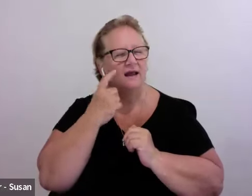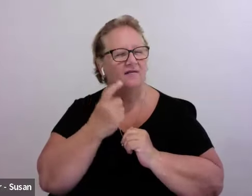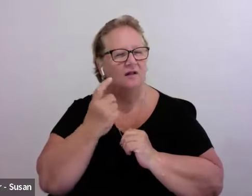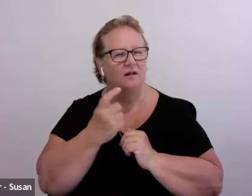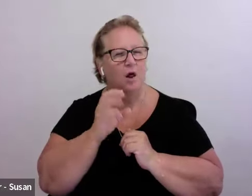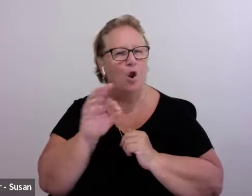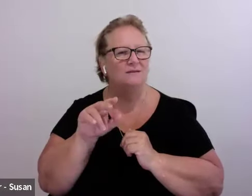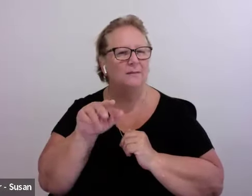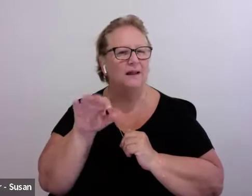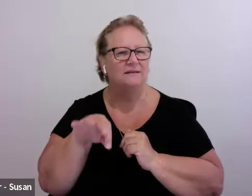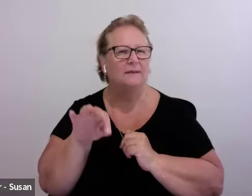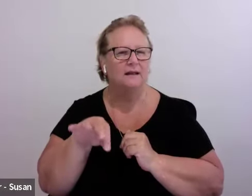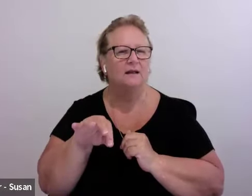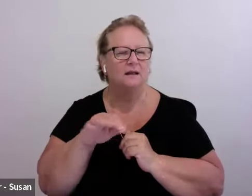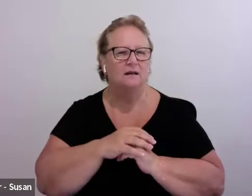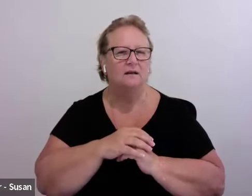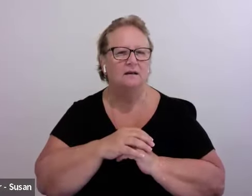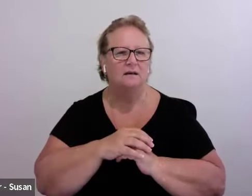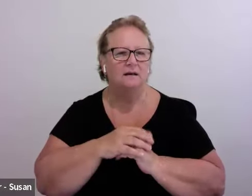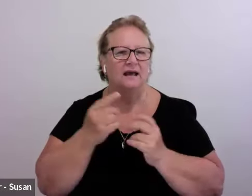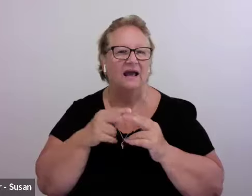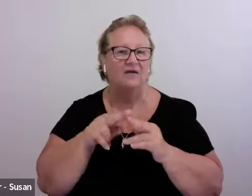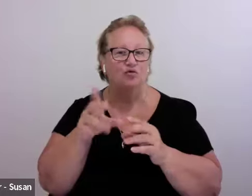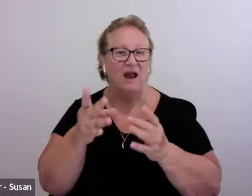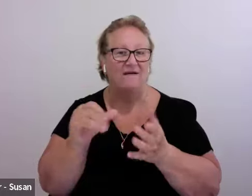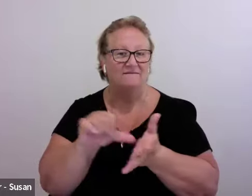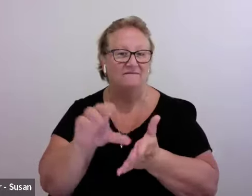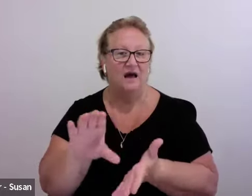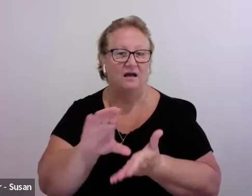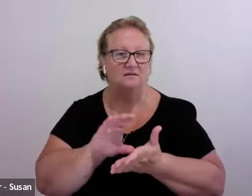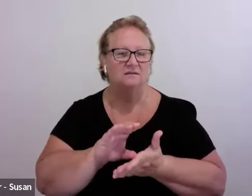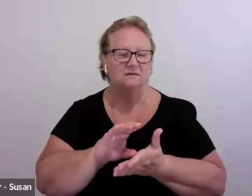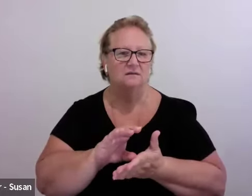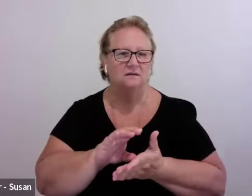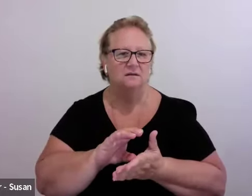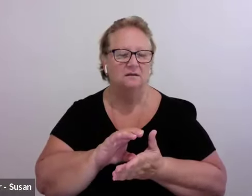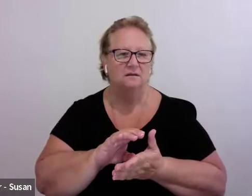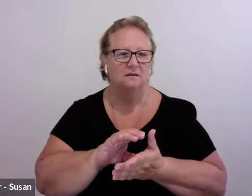I might start that and then Catherine if you've got anything else to add. You need to be very careful that